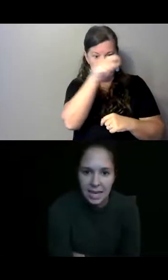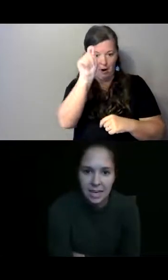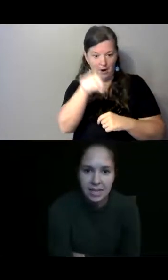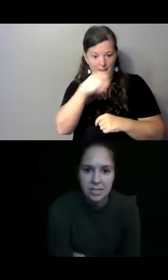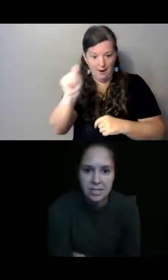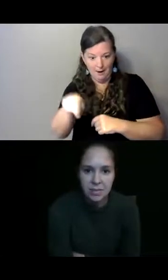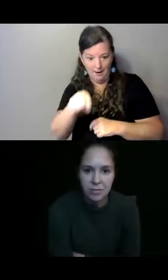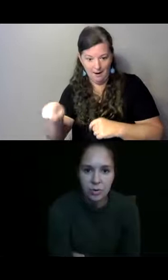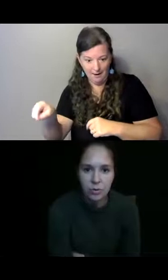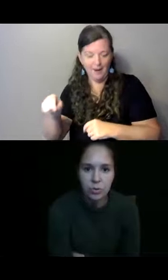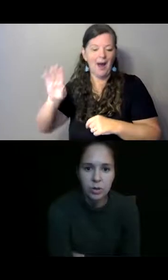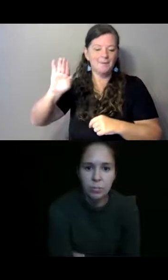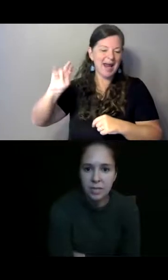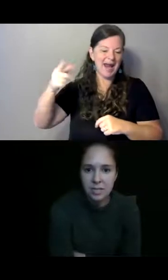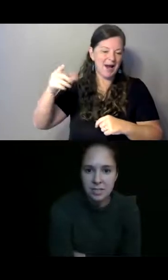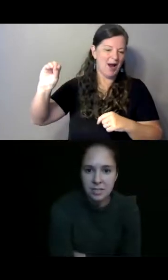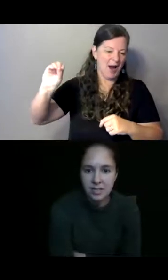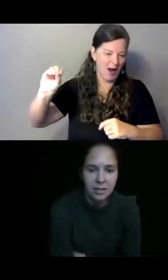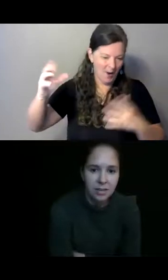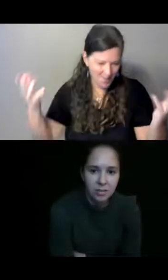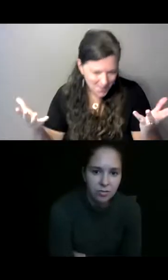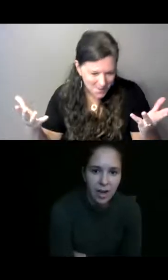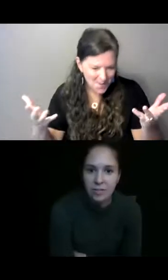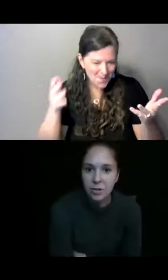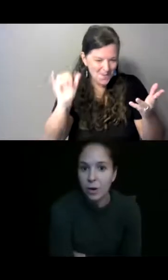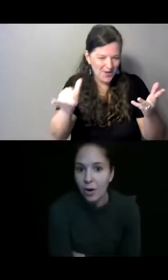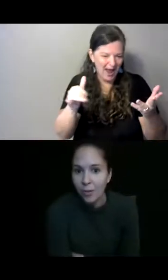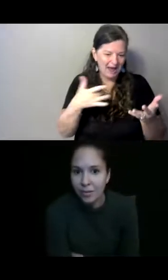and if you complete five in a row,